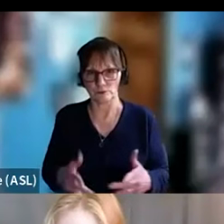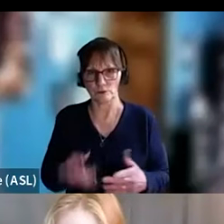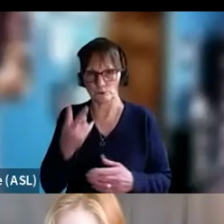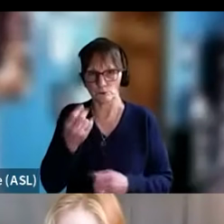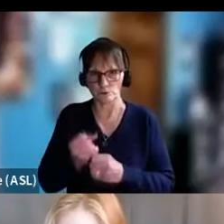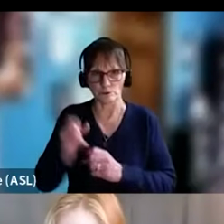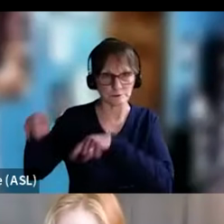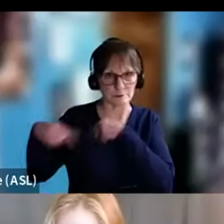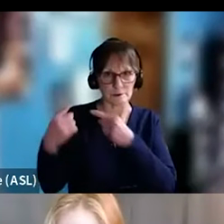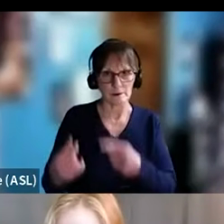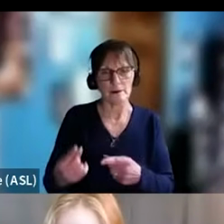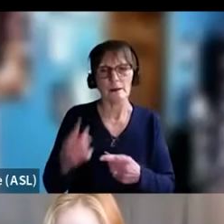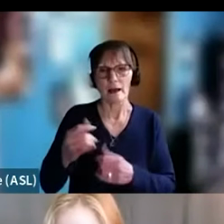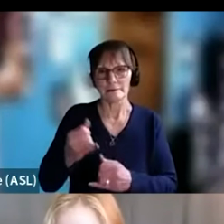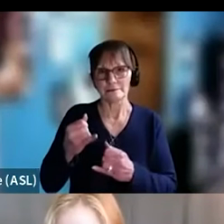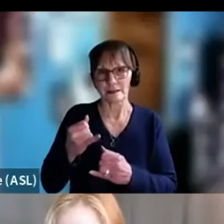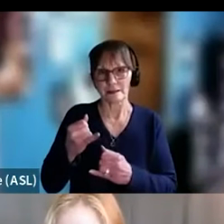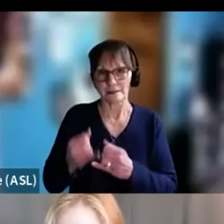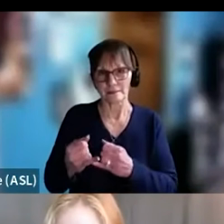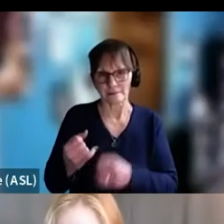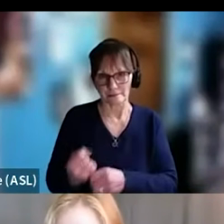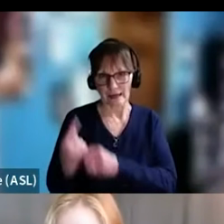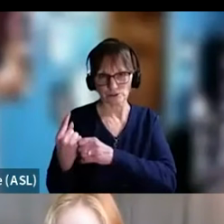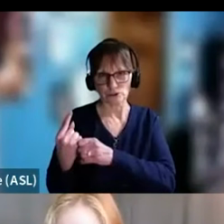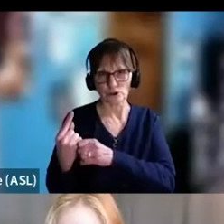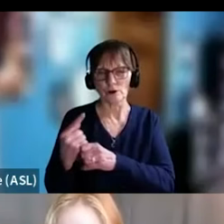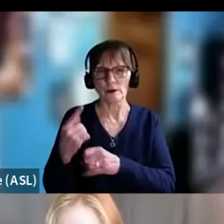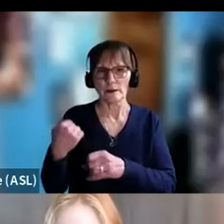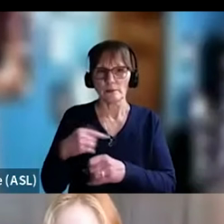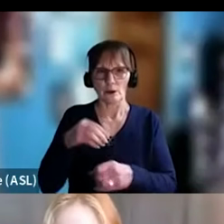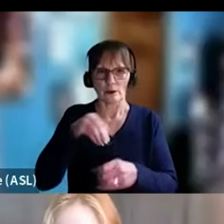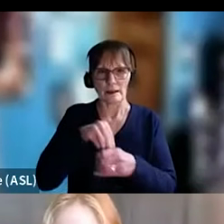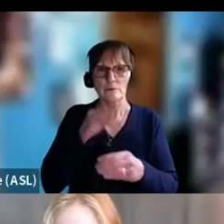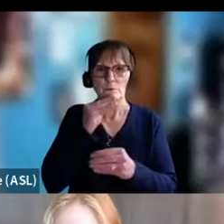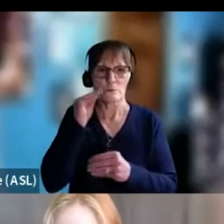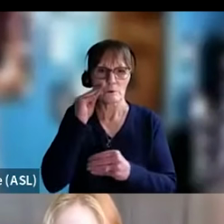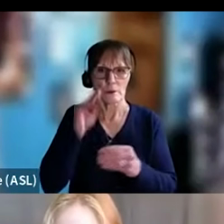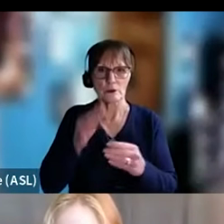and really in this last year is make sure that our in-home supportive services program